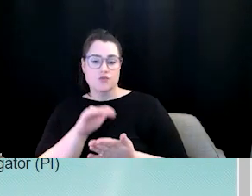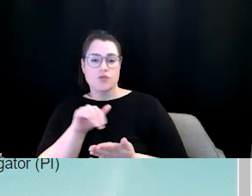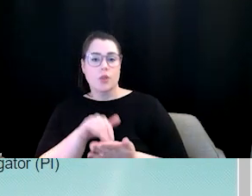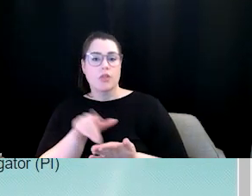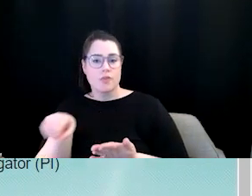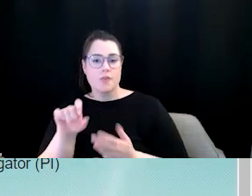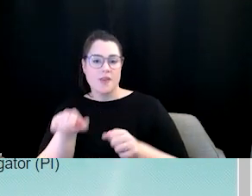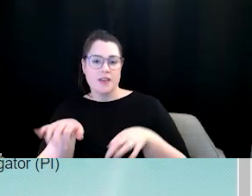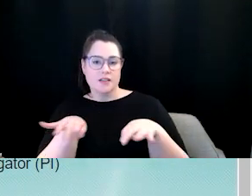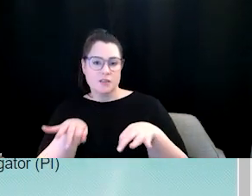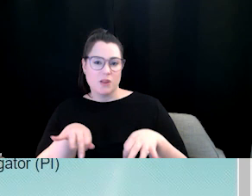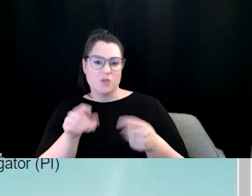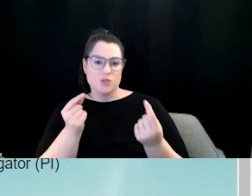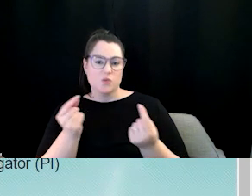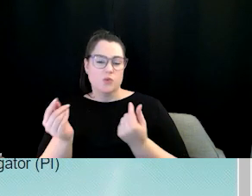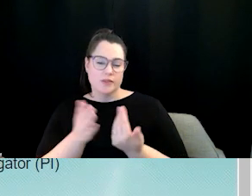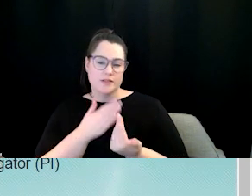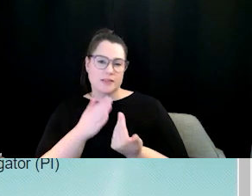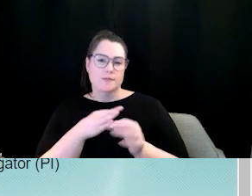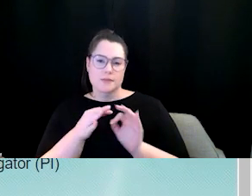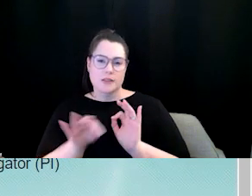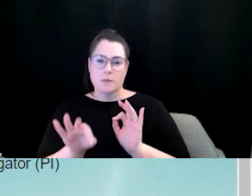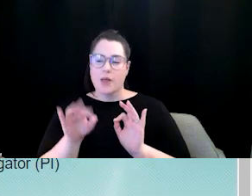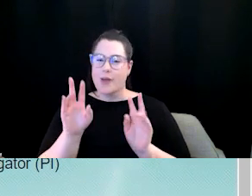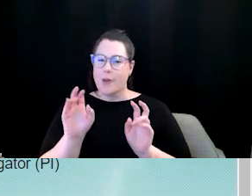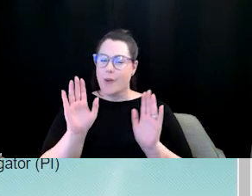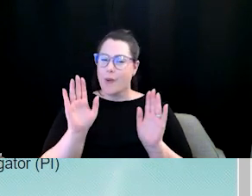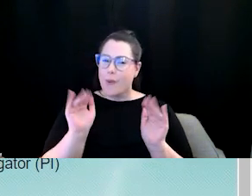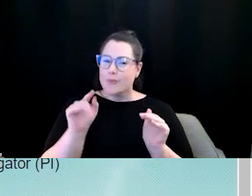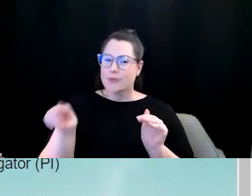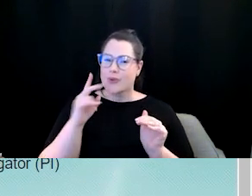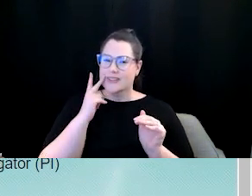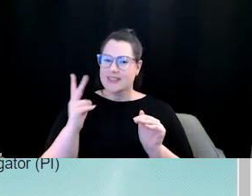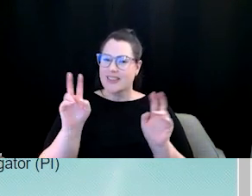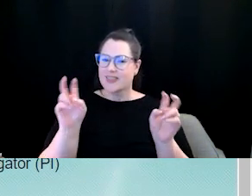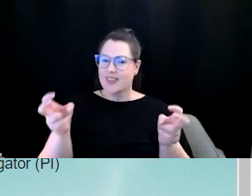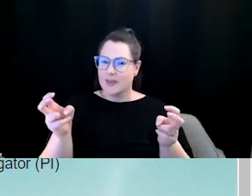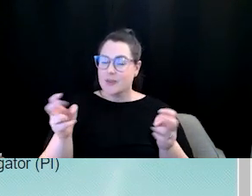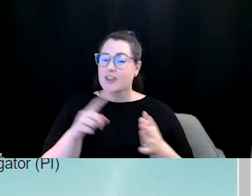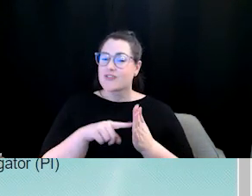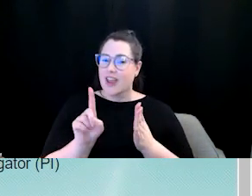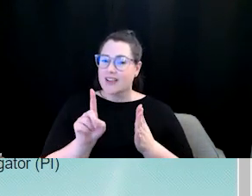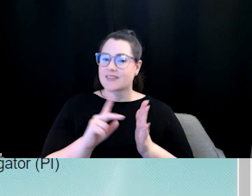So again, I'm hoping you see a theme here of trying to test and upload your files often, even though it's not the final form.